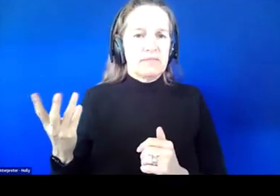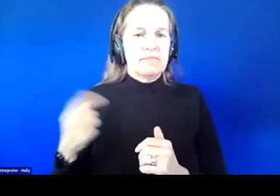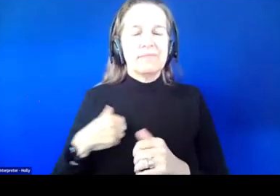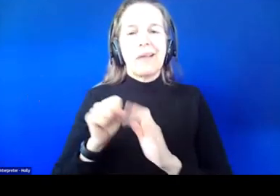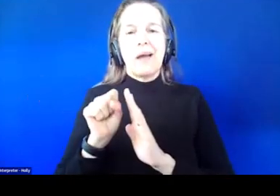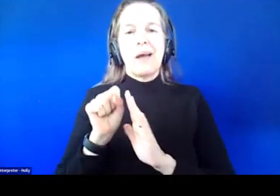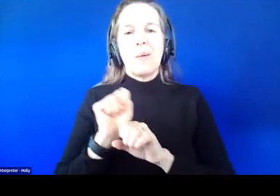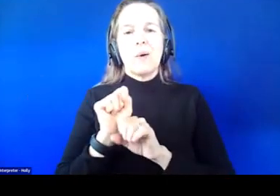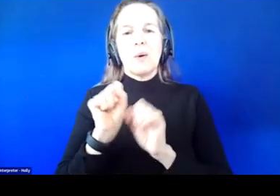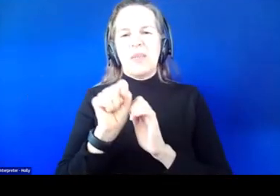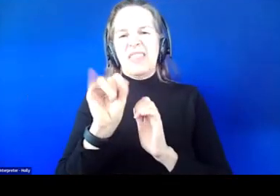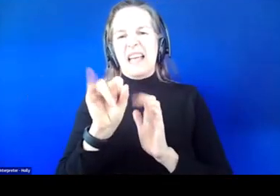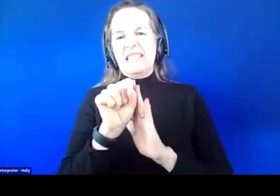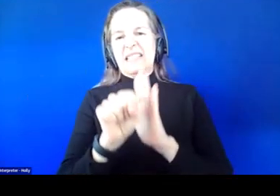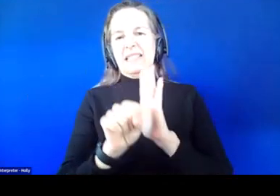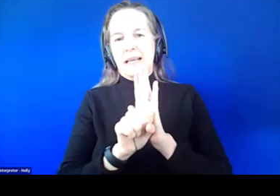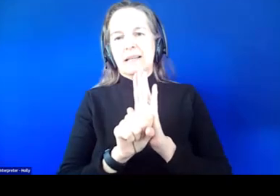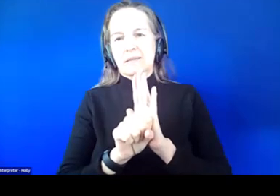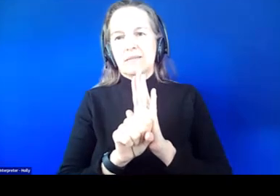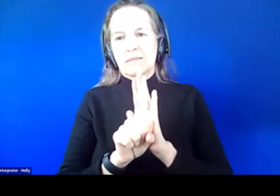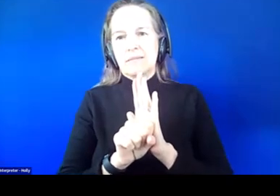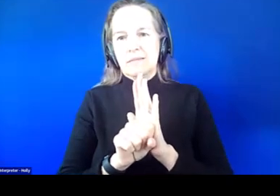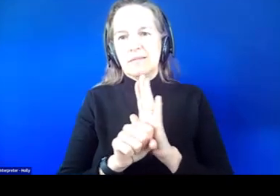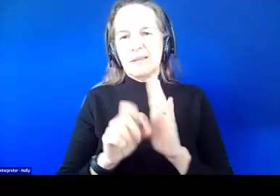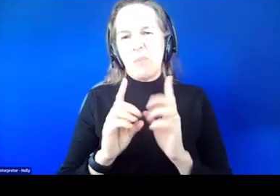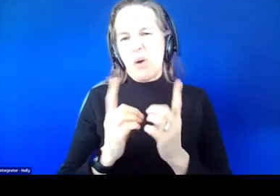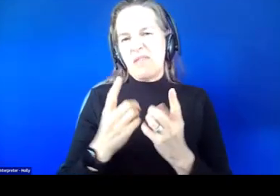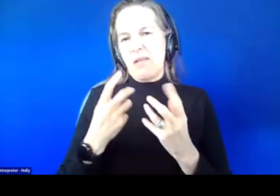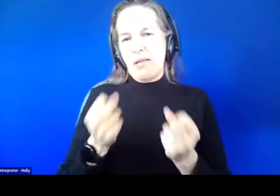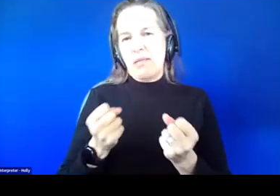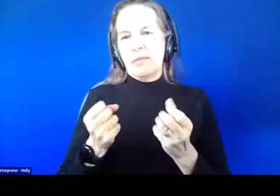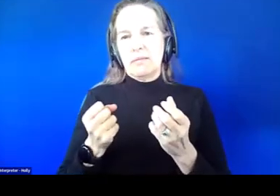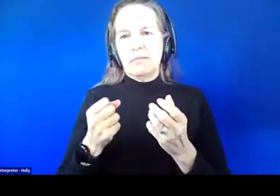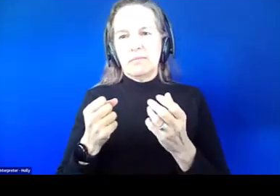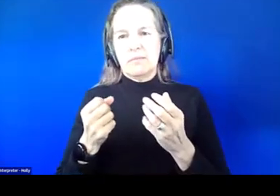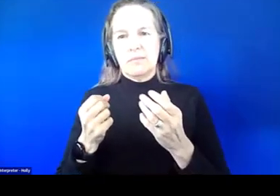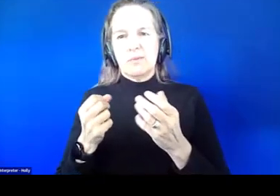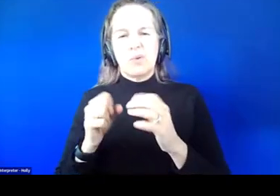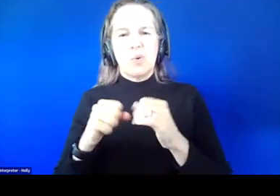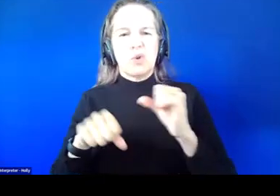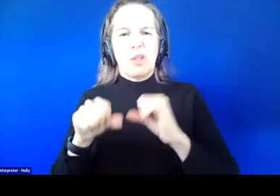and Health Services, specifically in the Home and Community Living Administration.